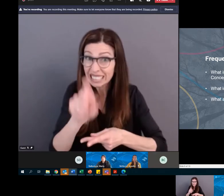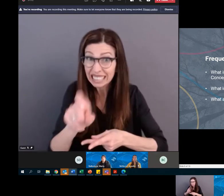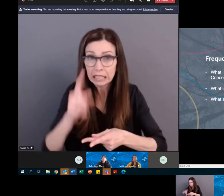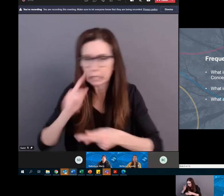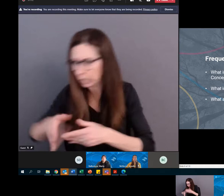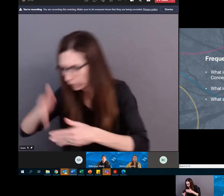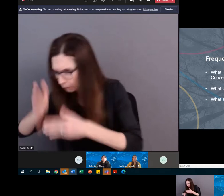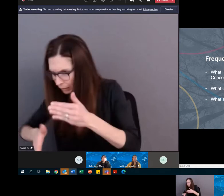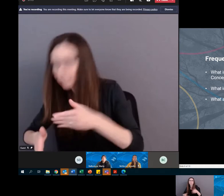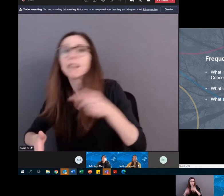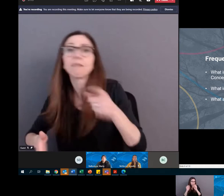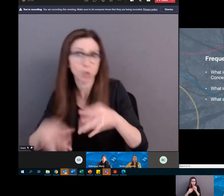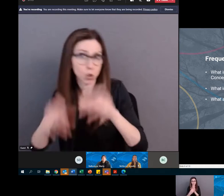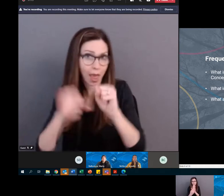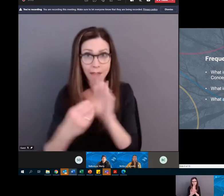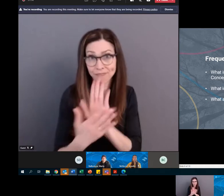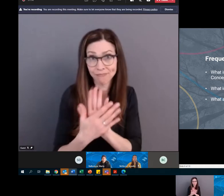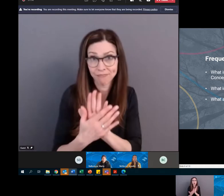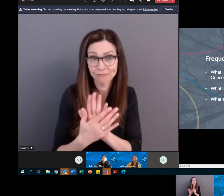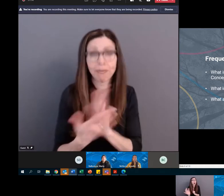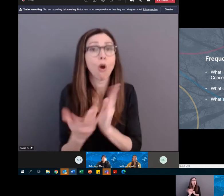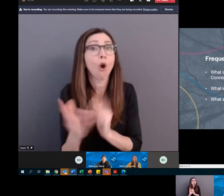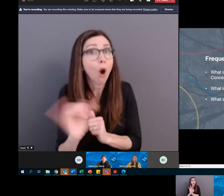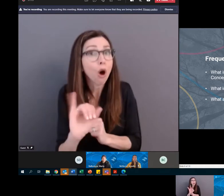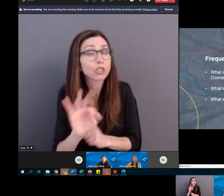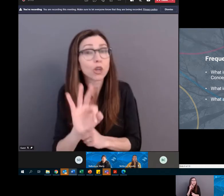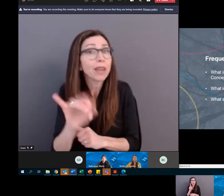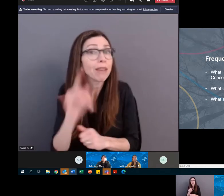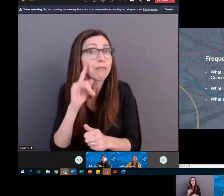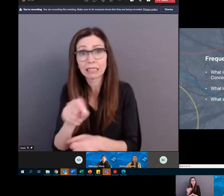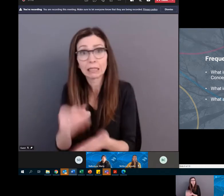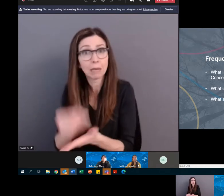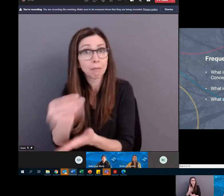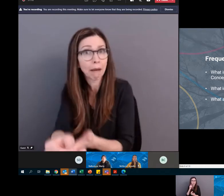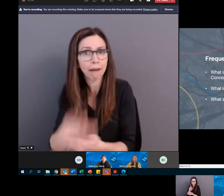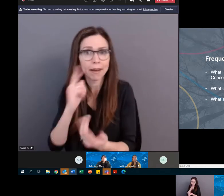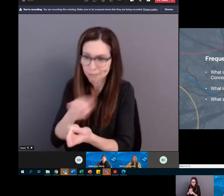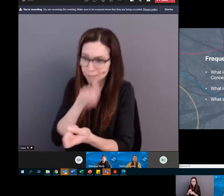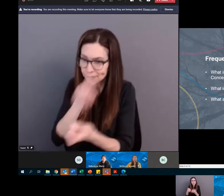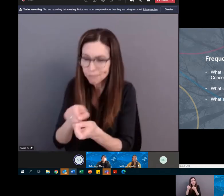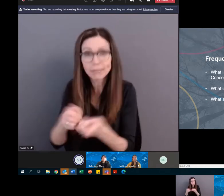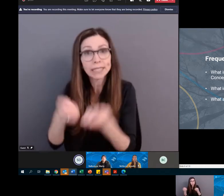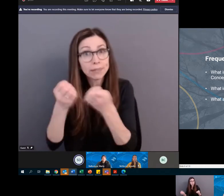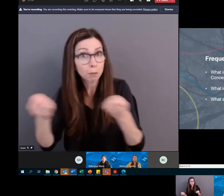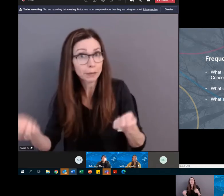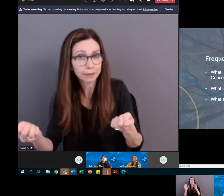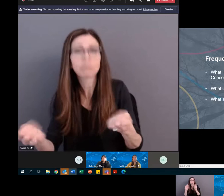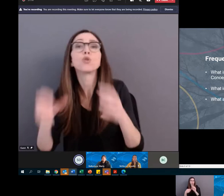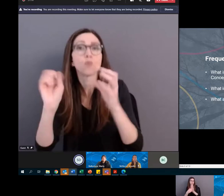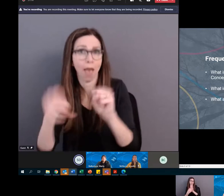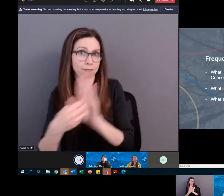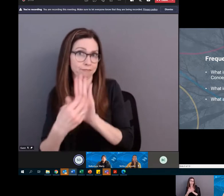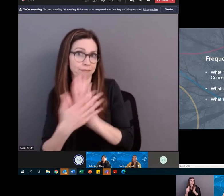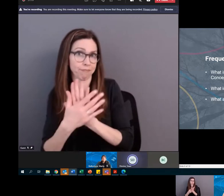equipment purchases required specifically for the activity. . Over to you, Sean. Alright, thank you,